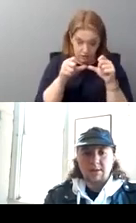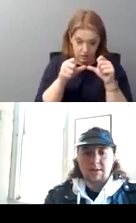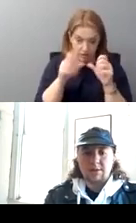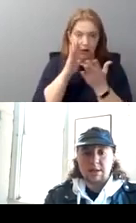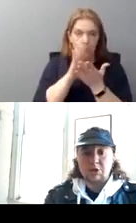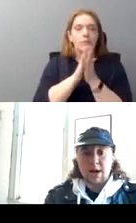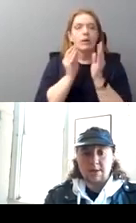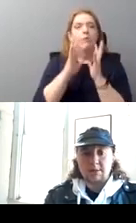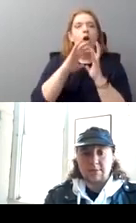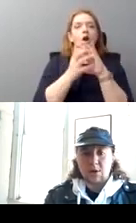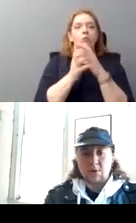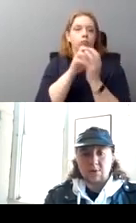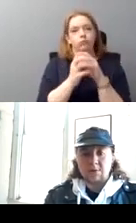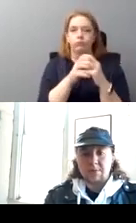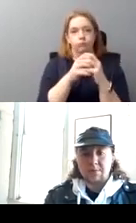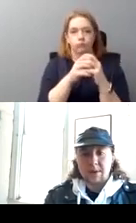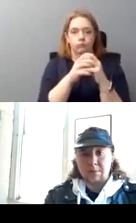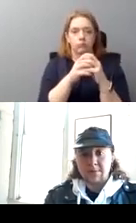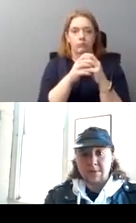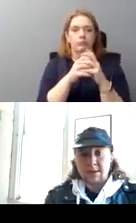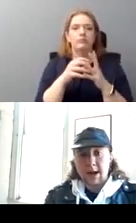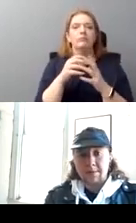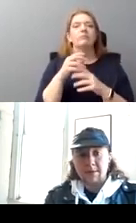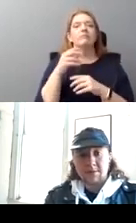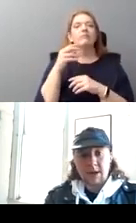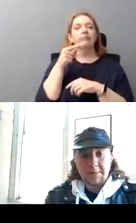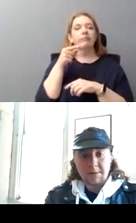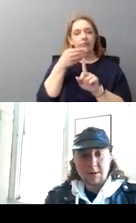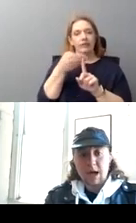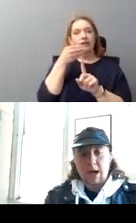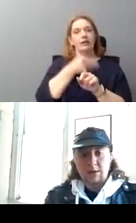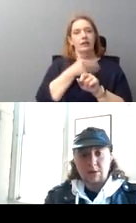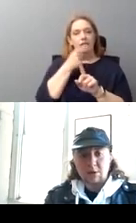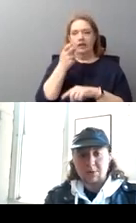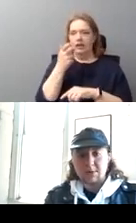the detritus left over from the previous inhabitants of Capp Street into sculptures